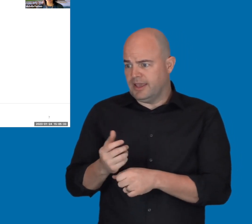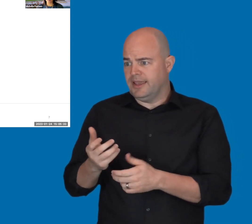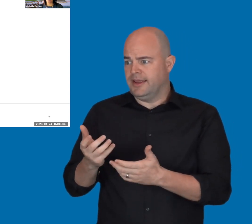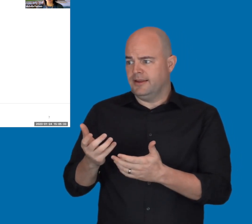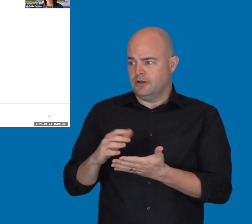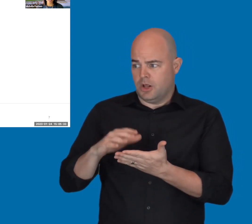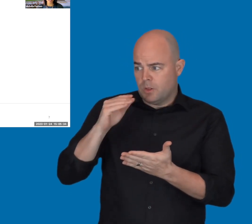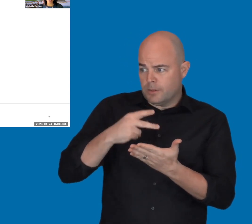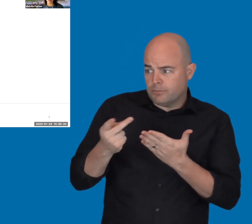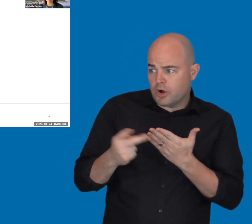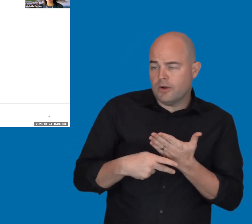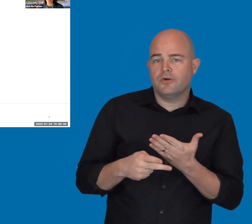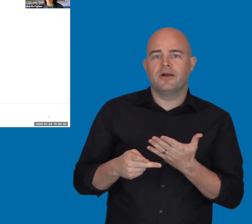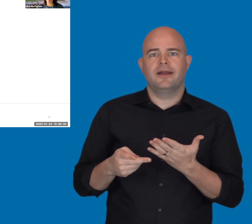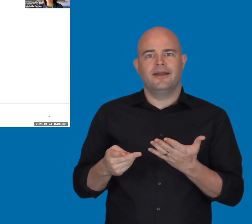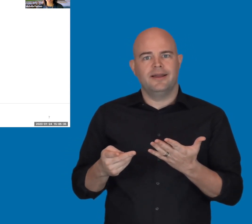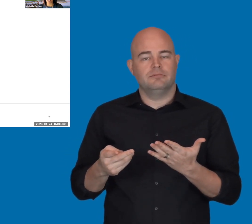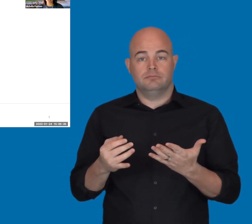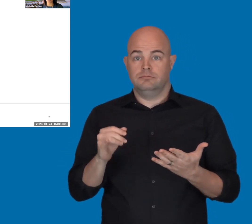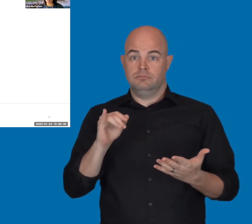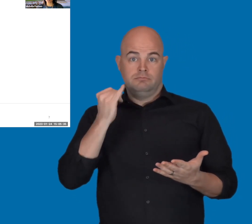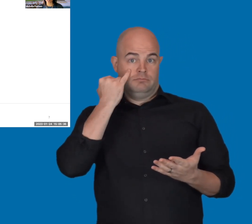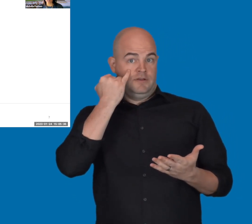Let me tell you it is a process.